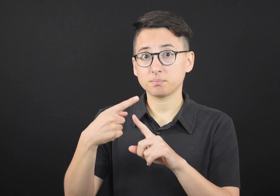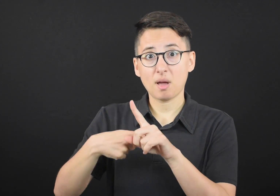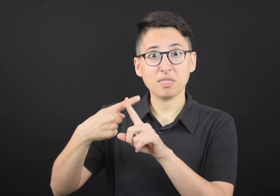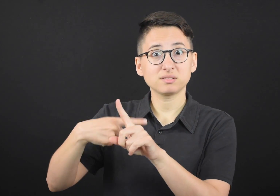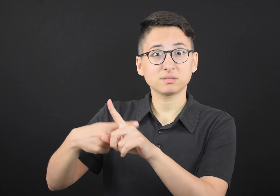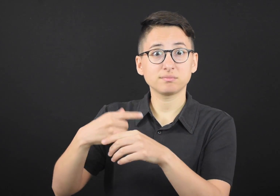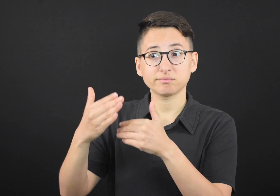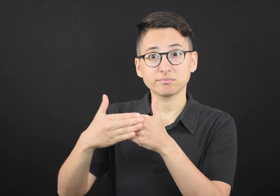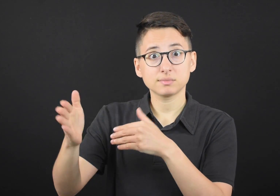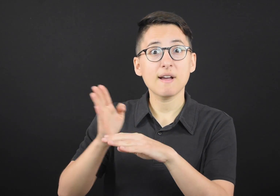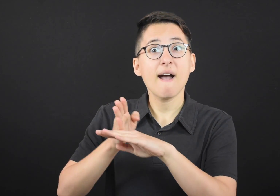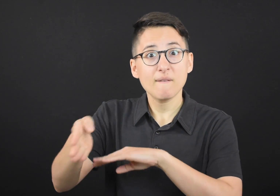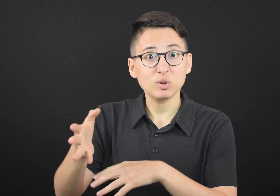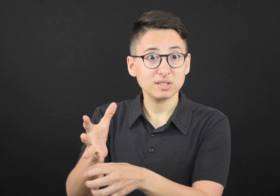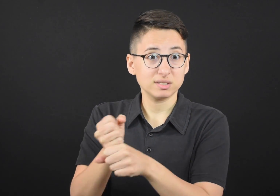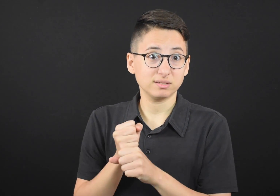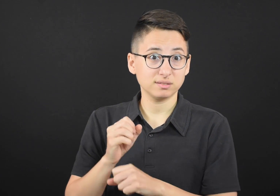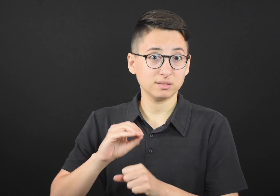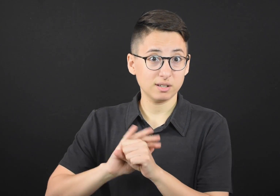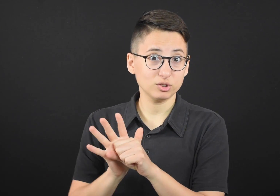after resolution of initial COVID.